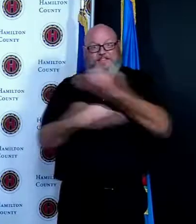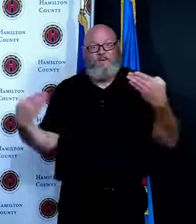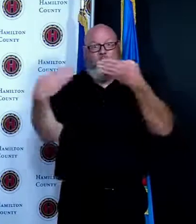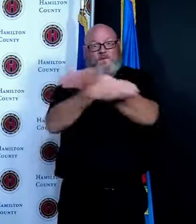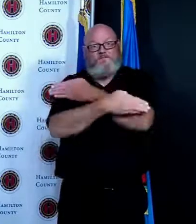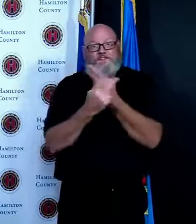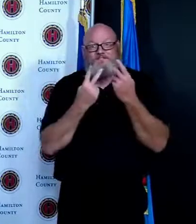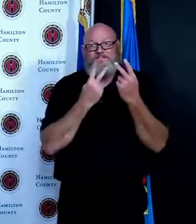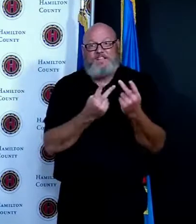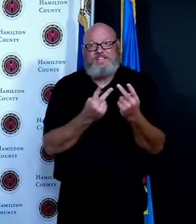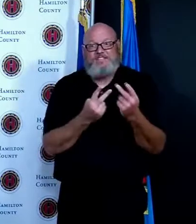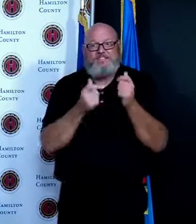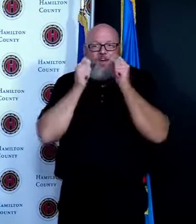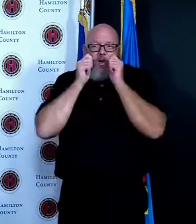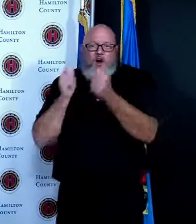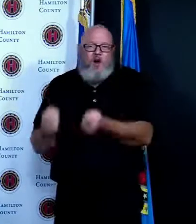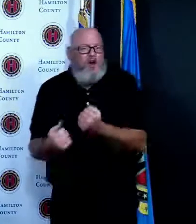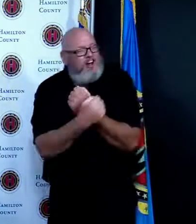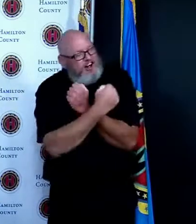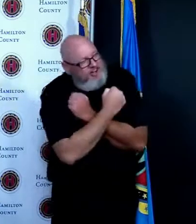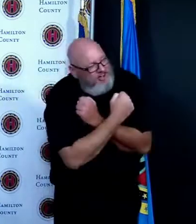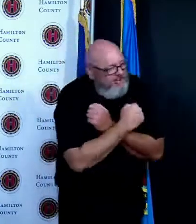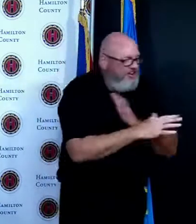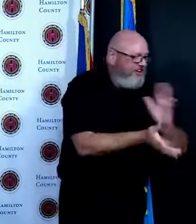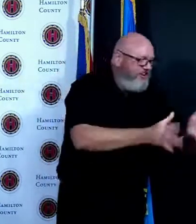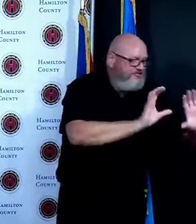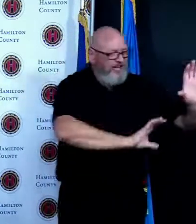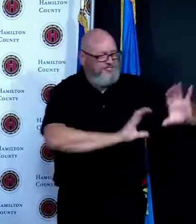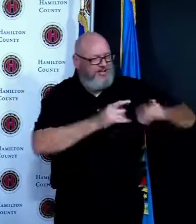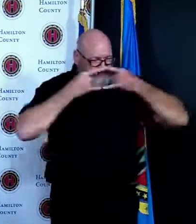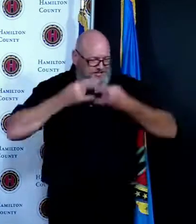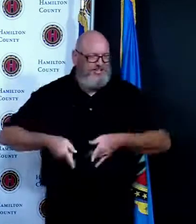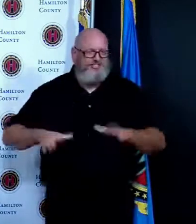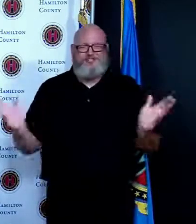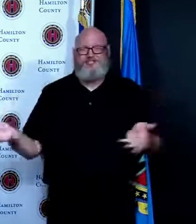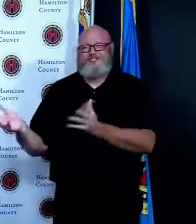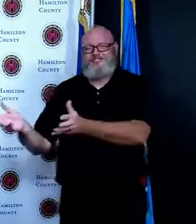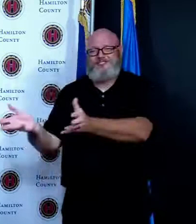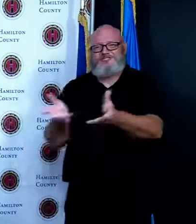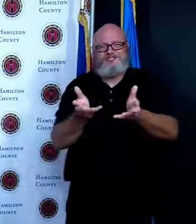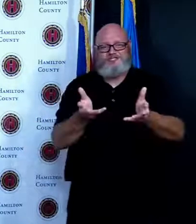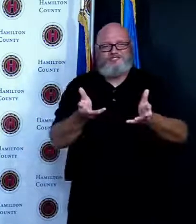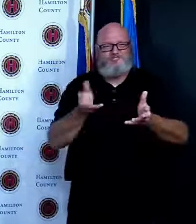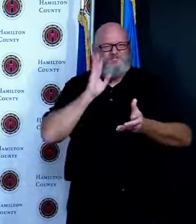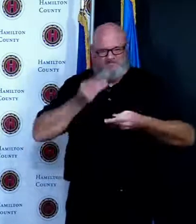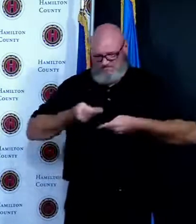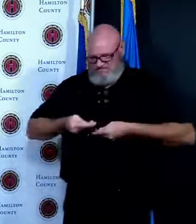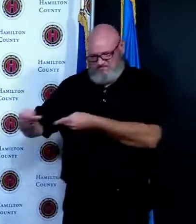places where we're letting our guard down continue to keep sick at home continue to social distance